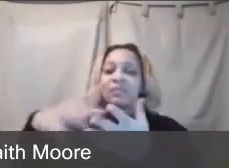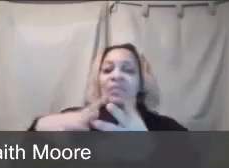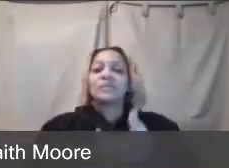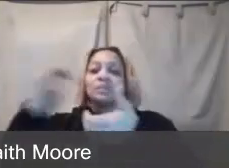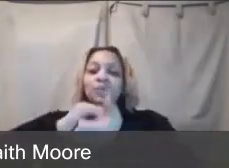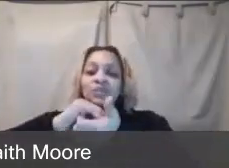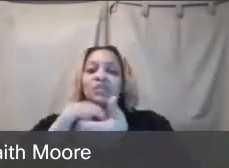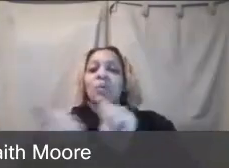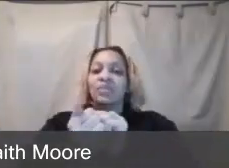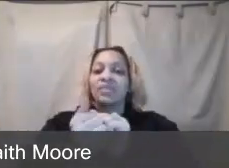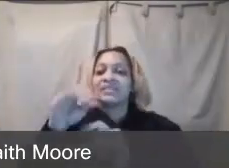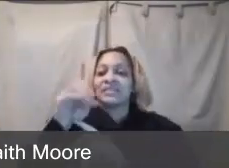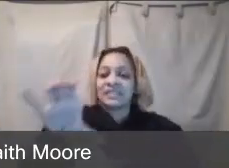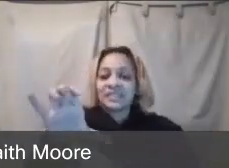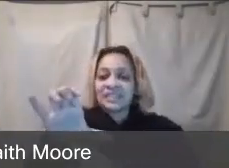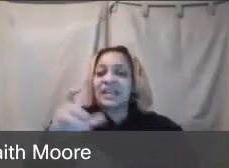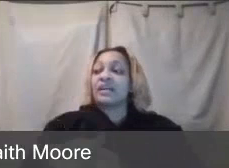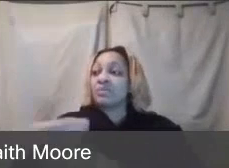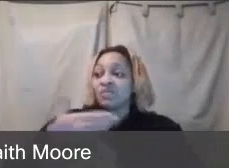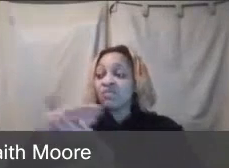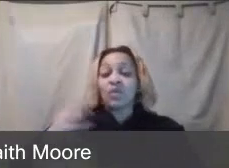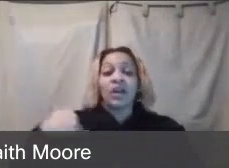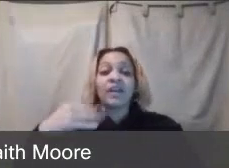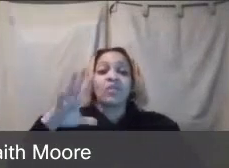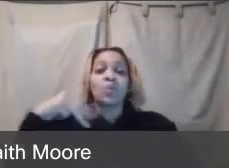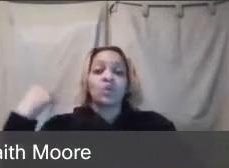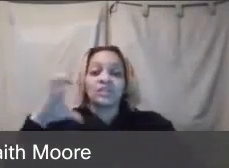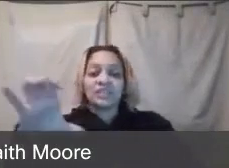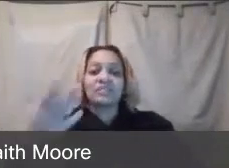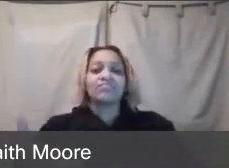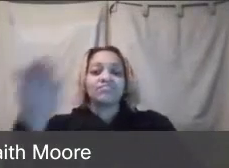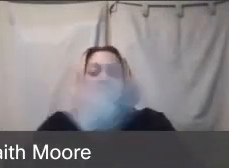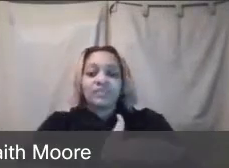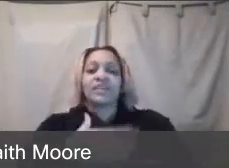That we've had with the district of Columbia with improving the 15th street.